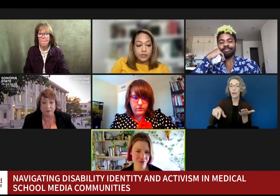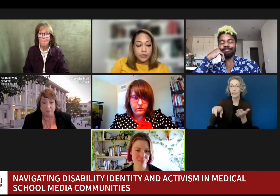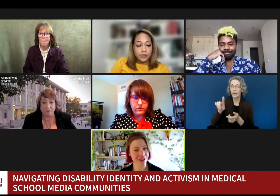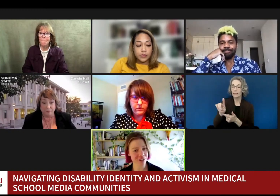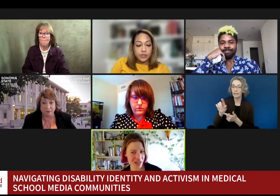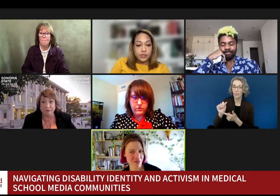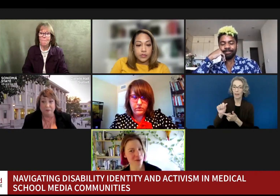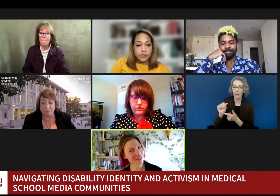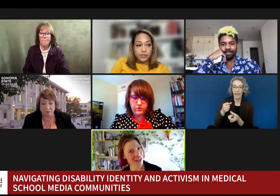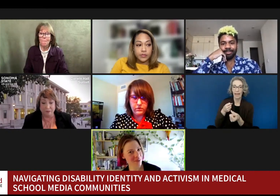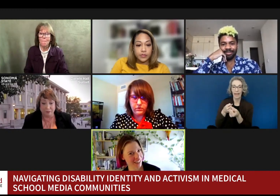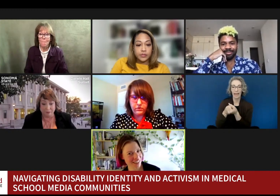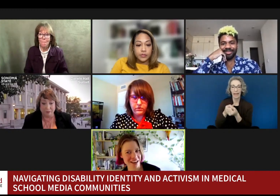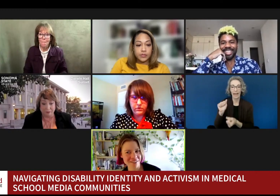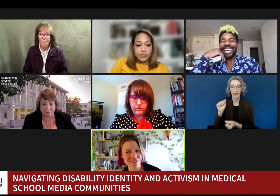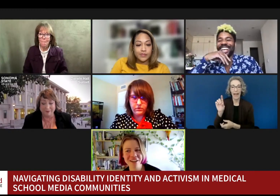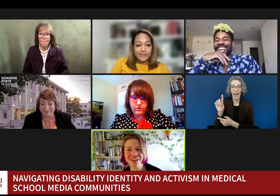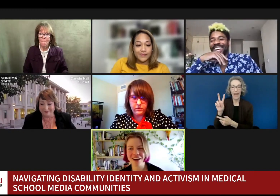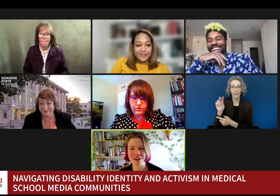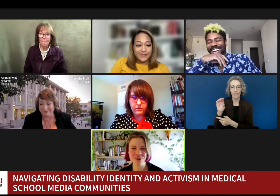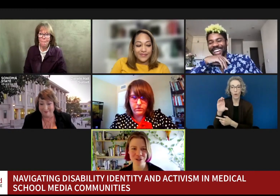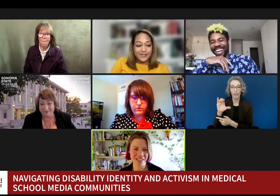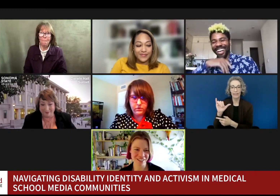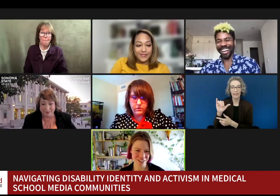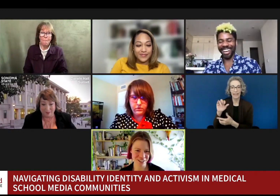And because we have about ten minutes left,